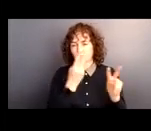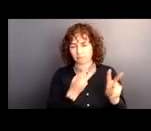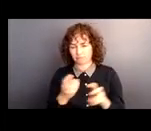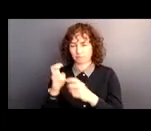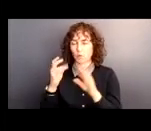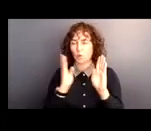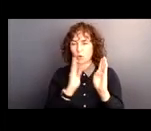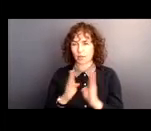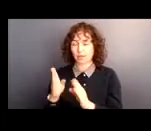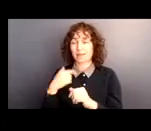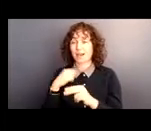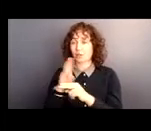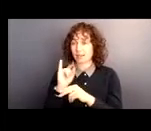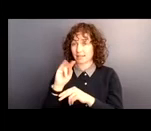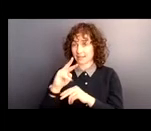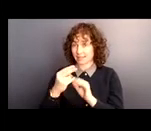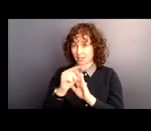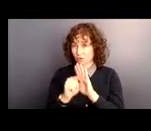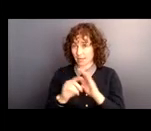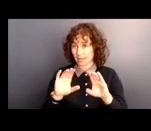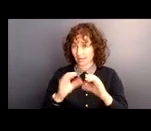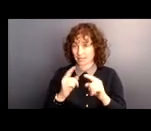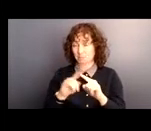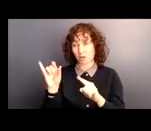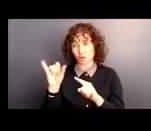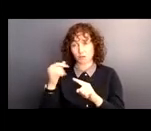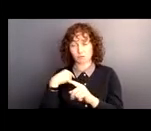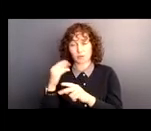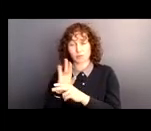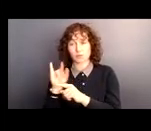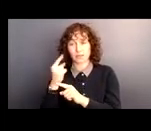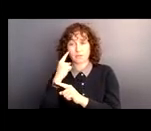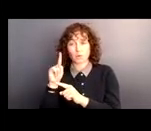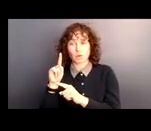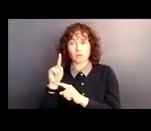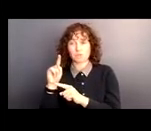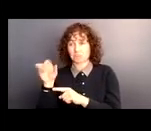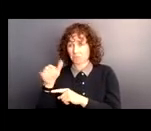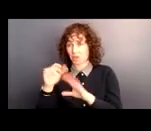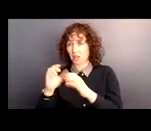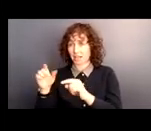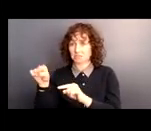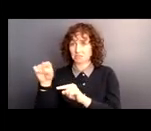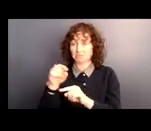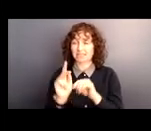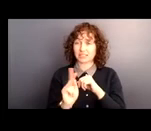I use this in a second grade classroom but I've also used it in other classrooms from kindergarten through fifth grade.